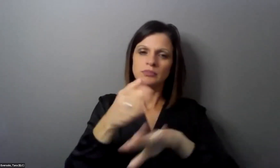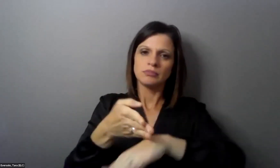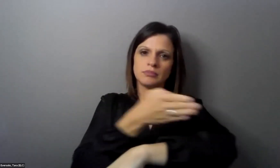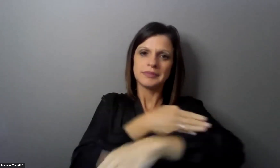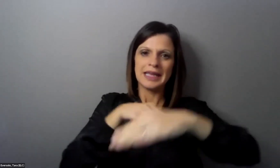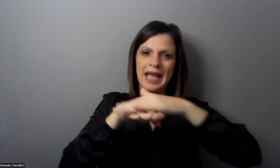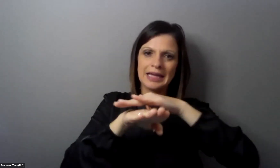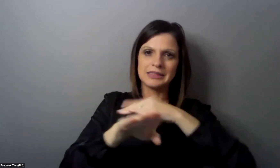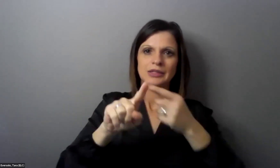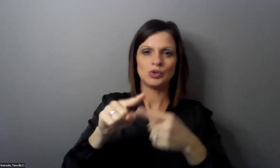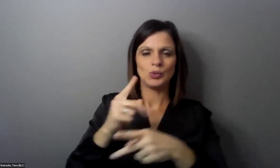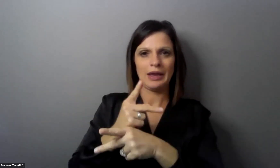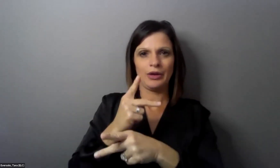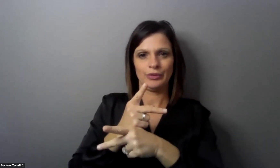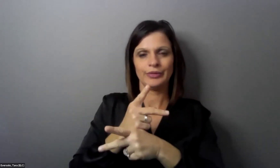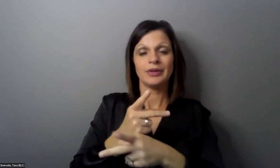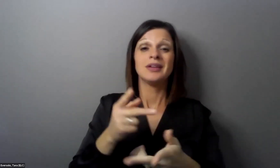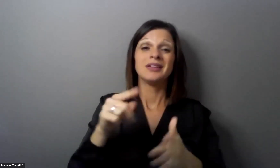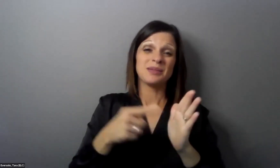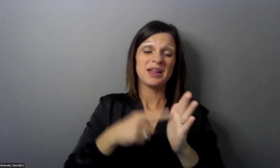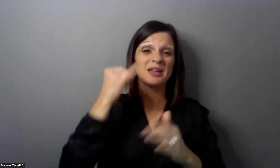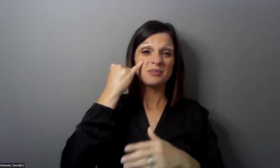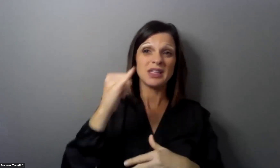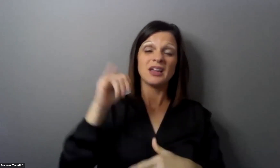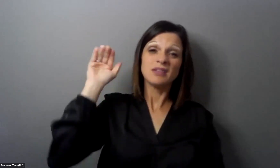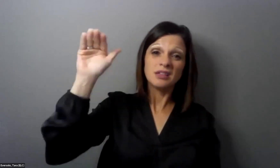and the squeaky wheel gets the grease sometimes.